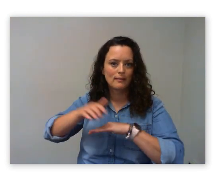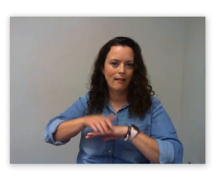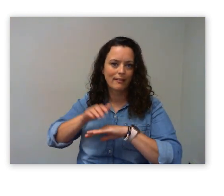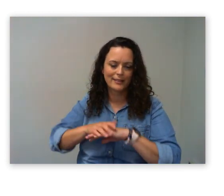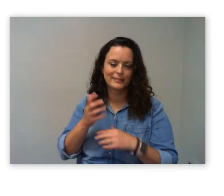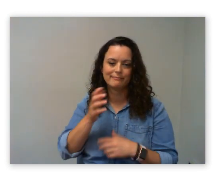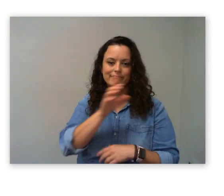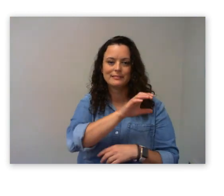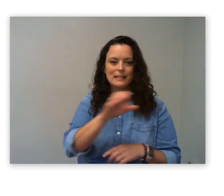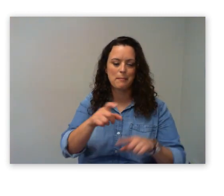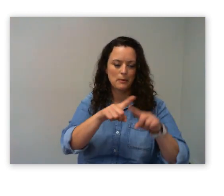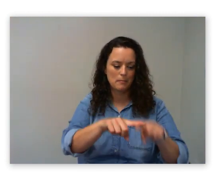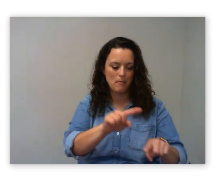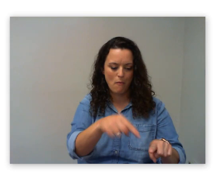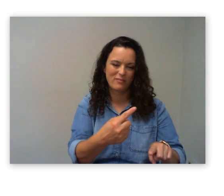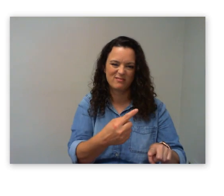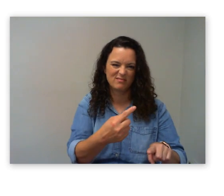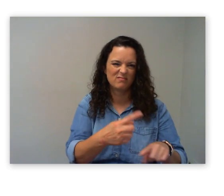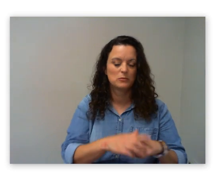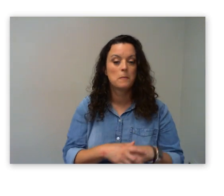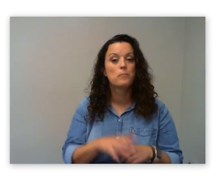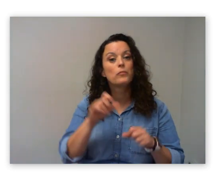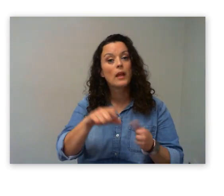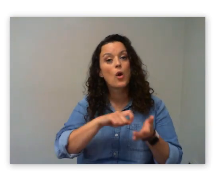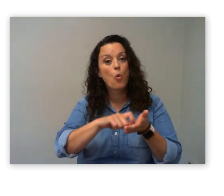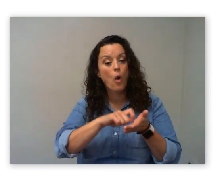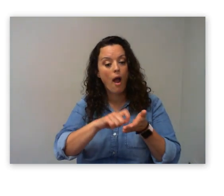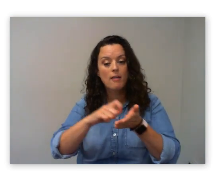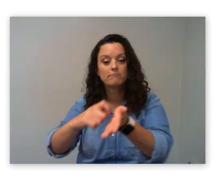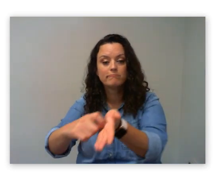um writing back and forth if possible is another